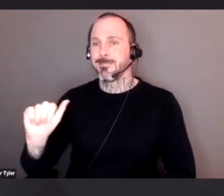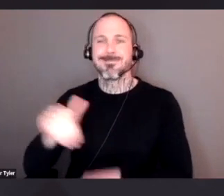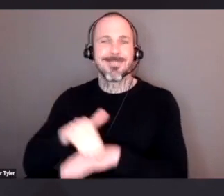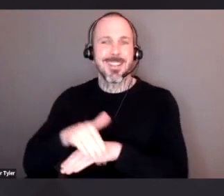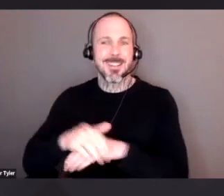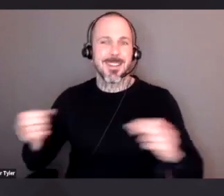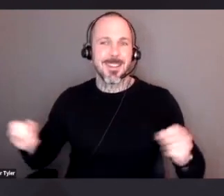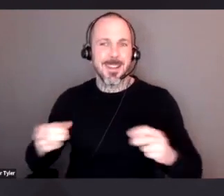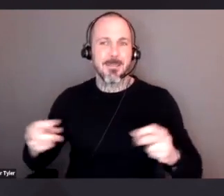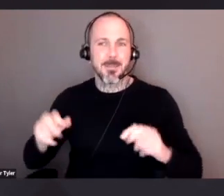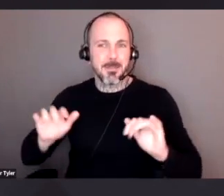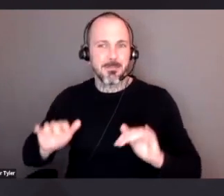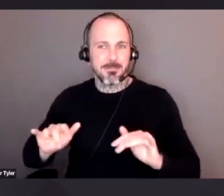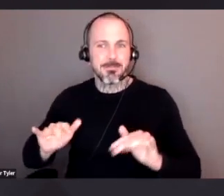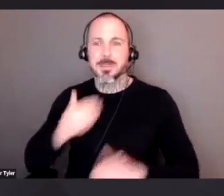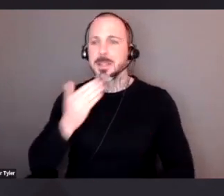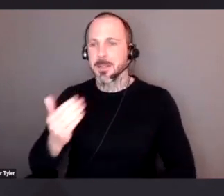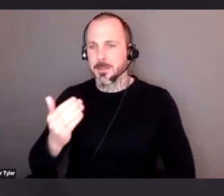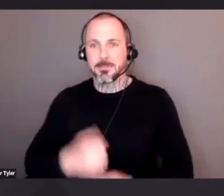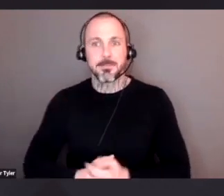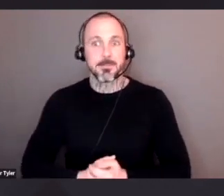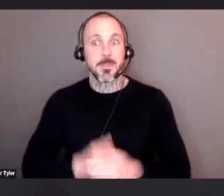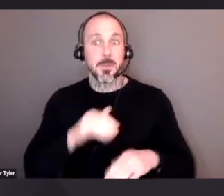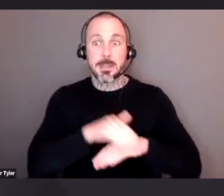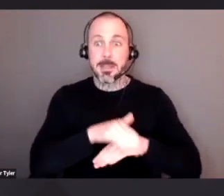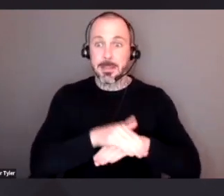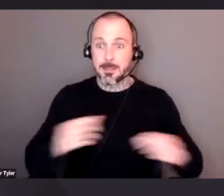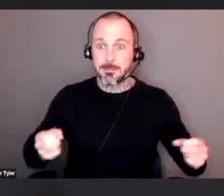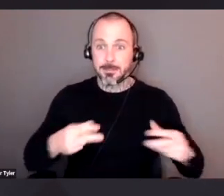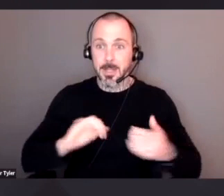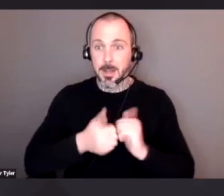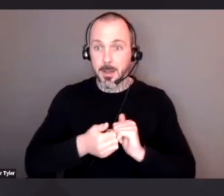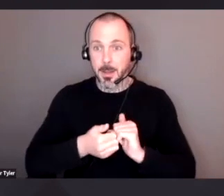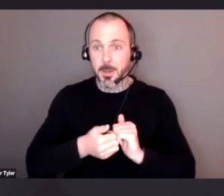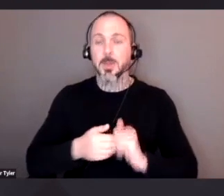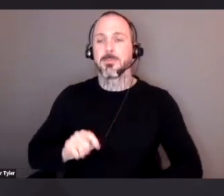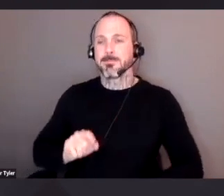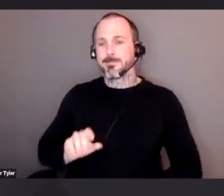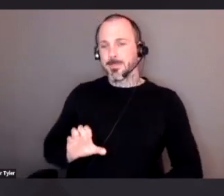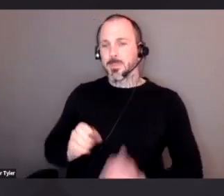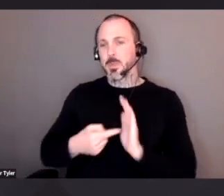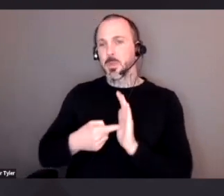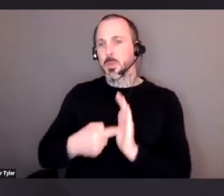the show captions button at the bottom of your screen. You can access French closed captioning